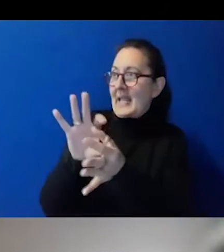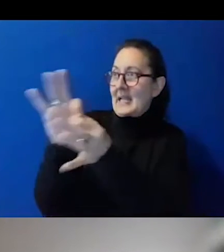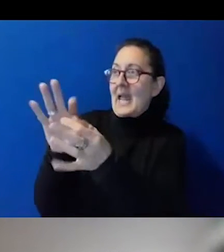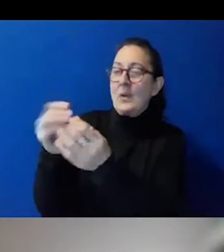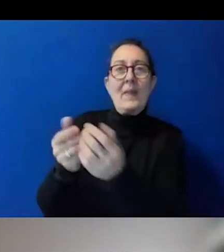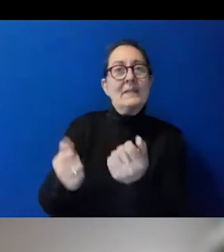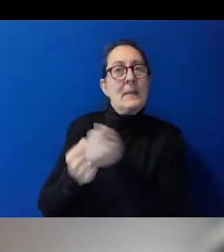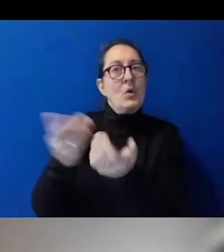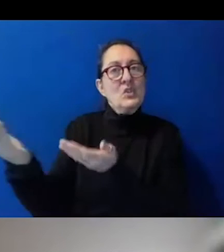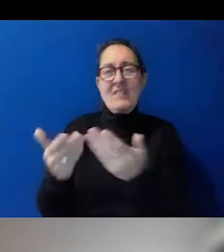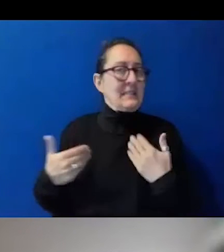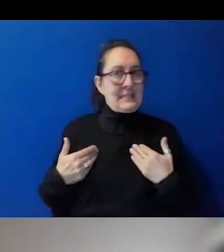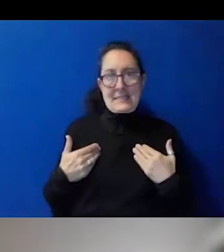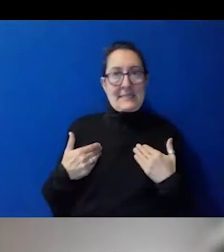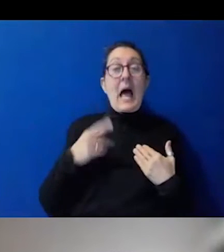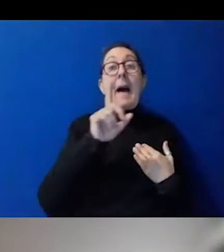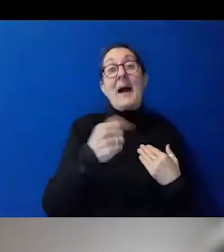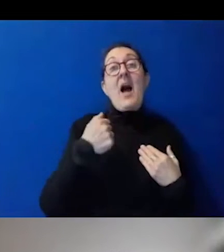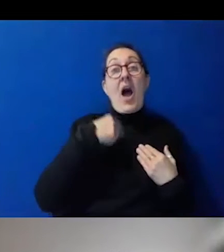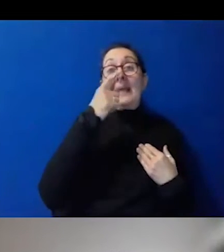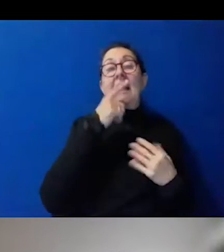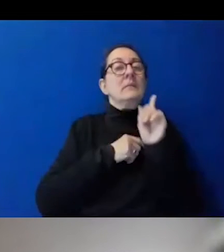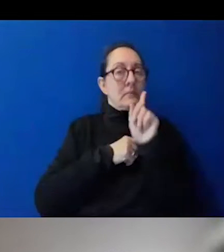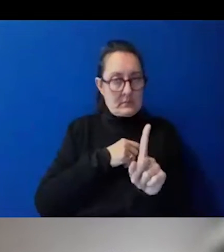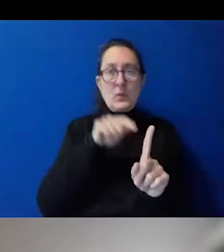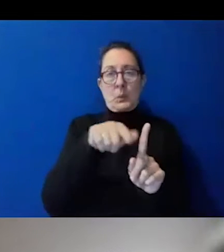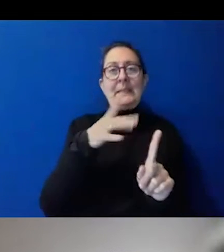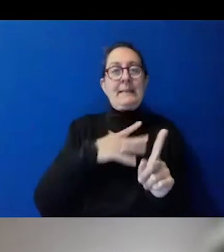so if I can connect them with one person who can do that then that person then takes over and and